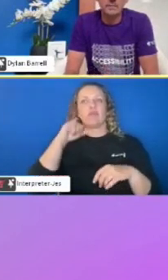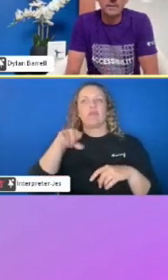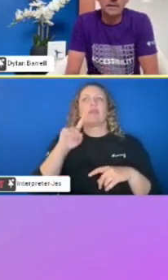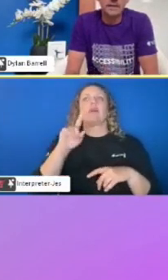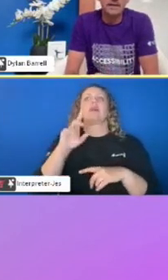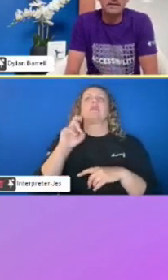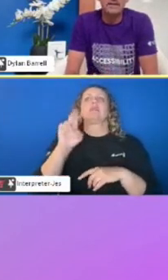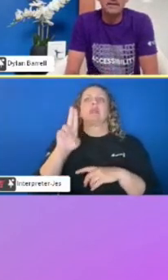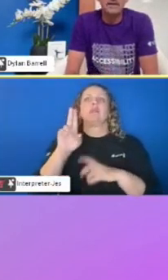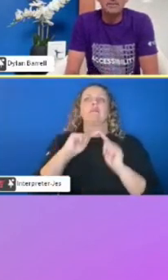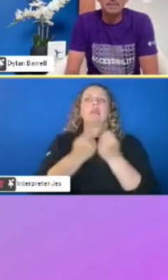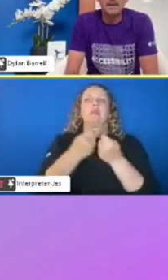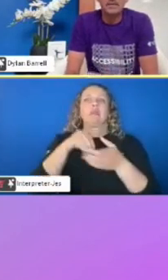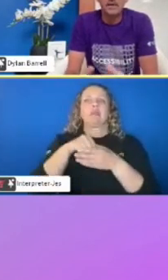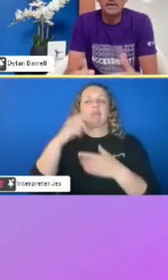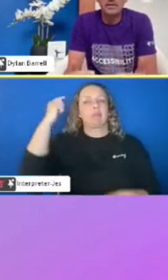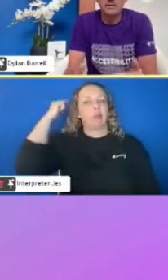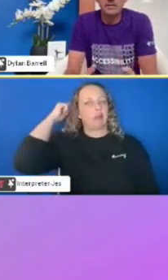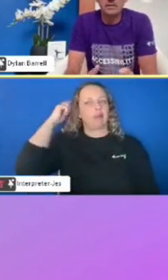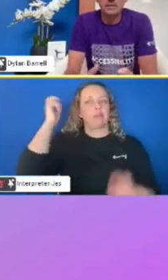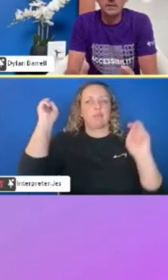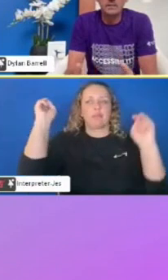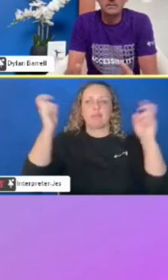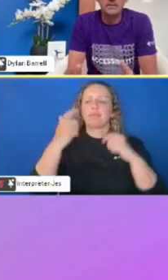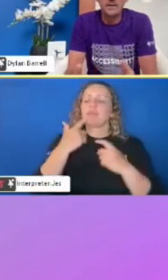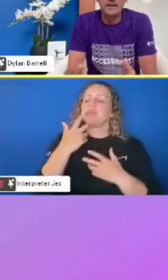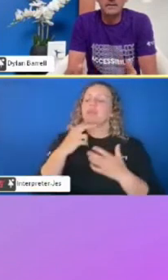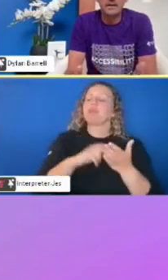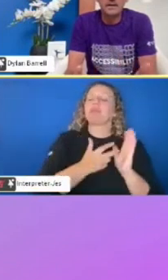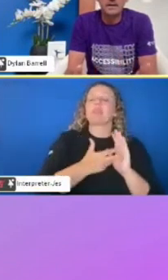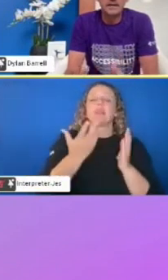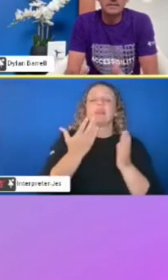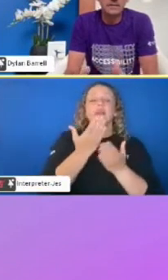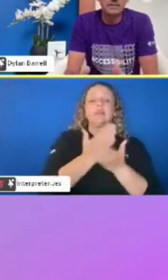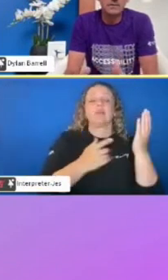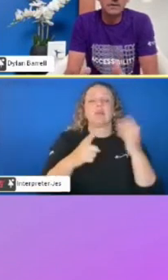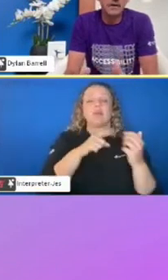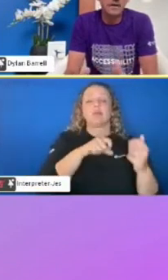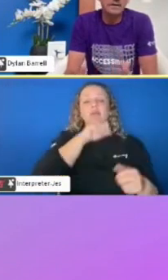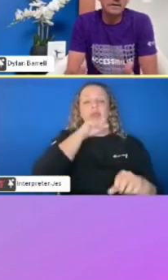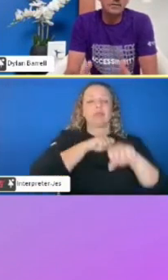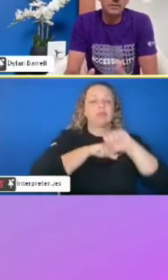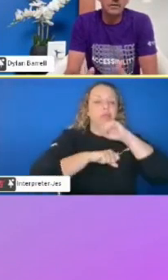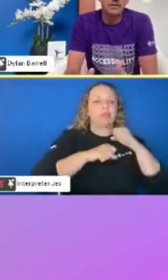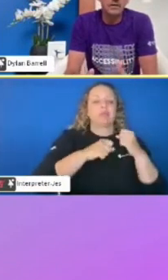What I mean by that is it really solves some of the problems that dev teams need to solve.